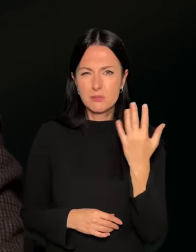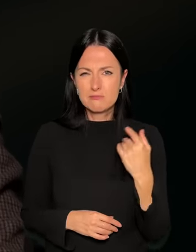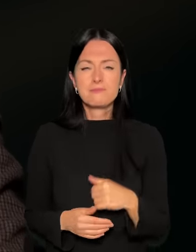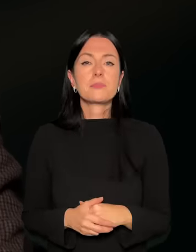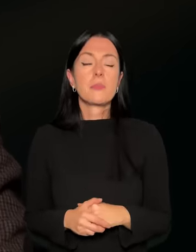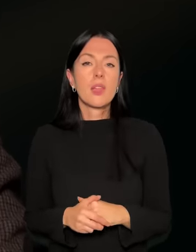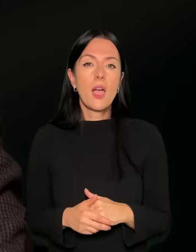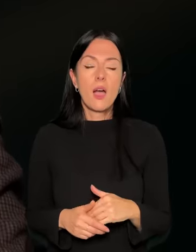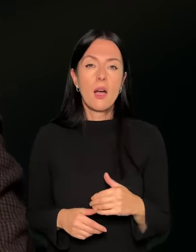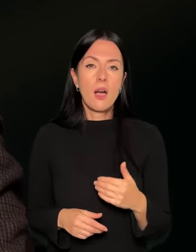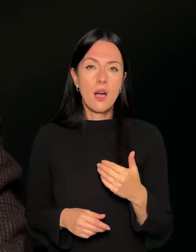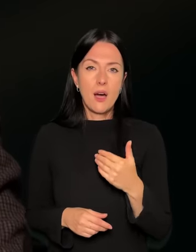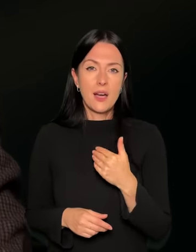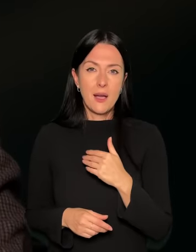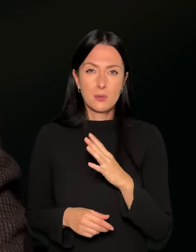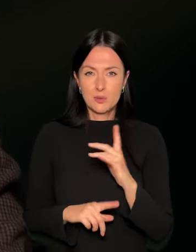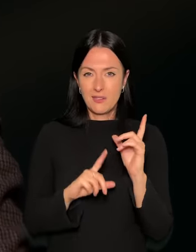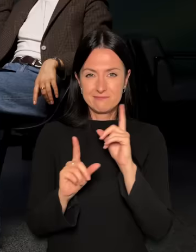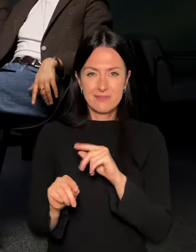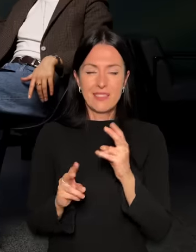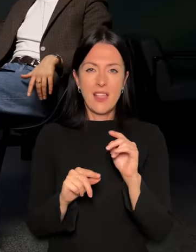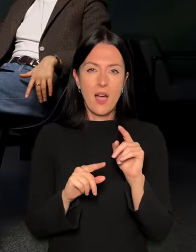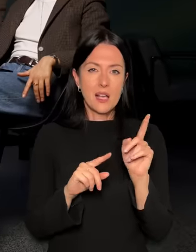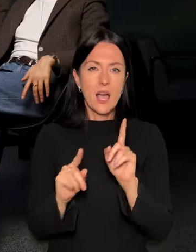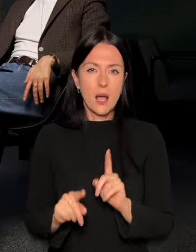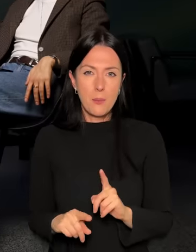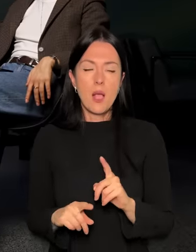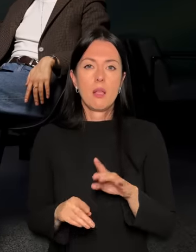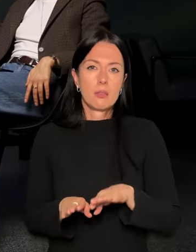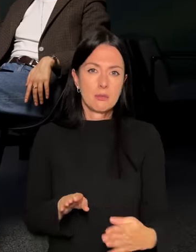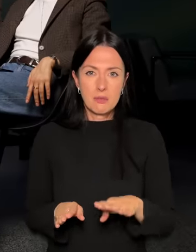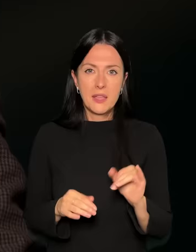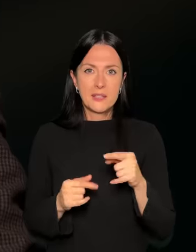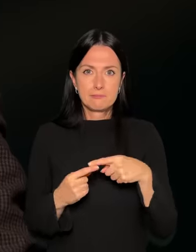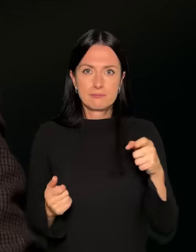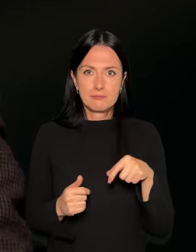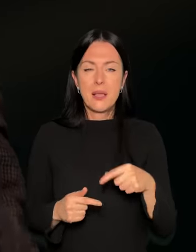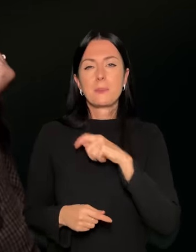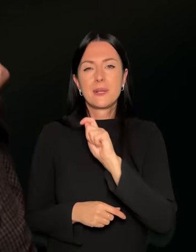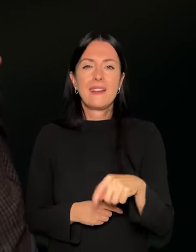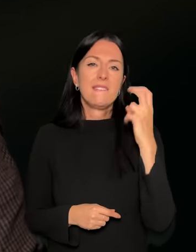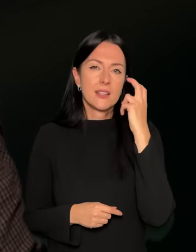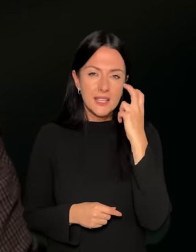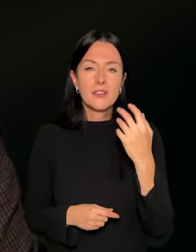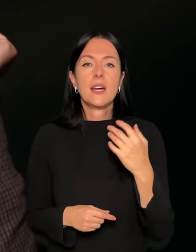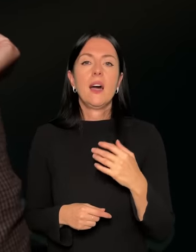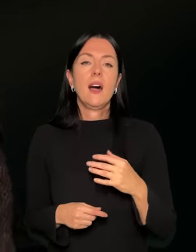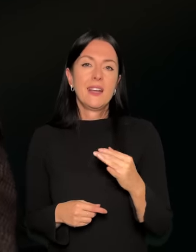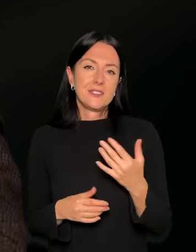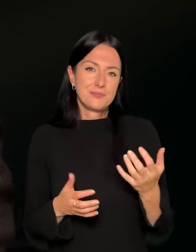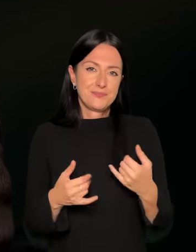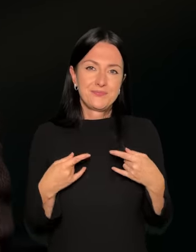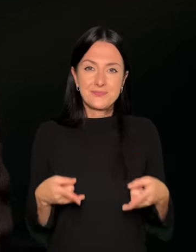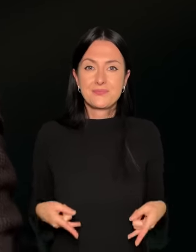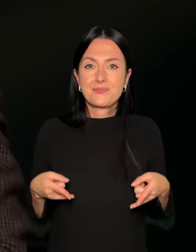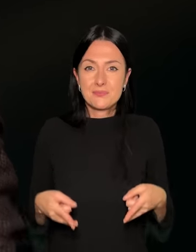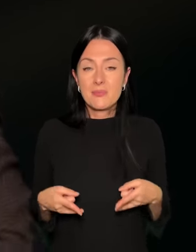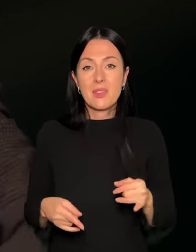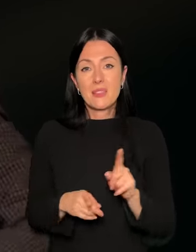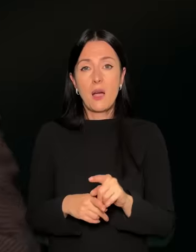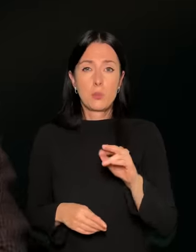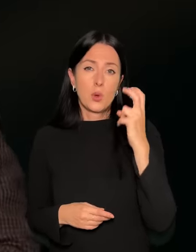I was in Zakarpattia, sprained my leg, tore a ligament, came to Kyiv, got crutches, and walked around Kyiv like that.